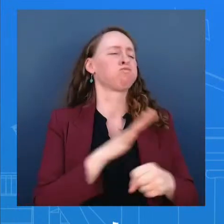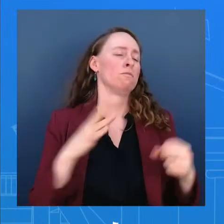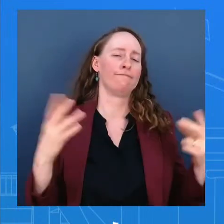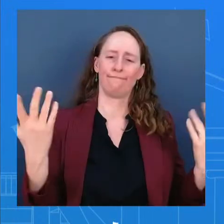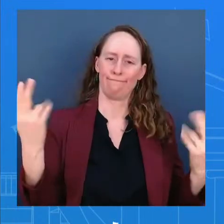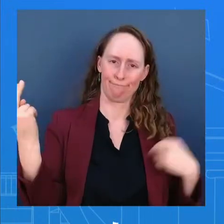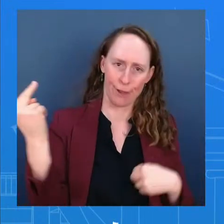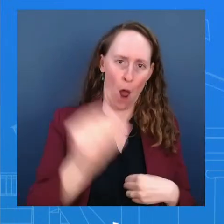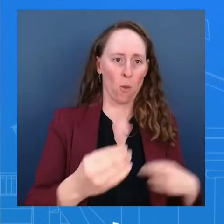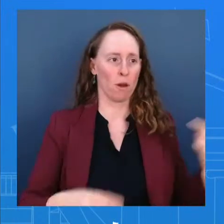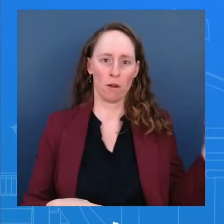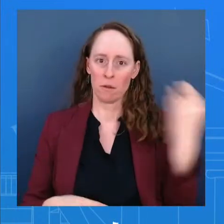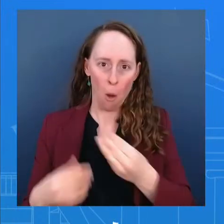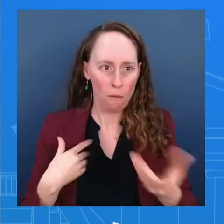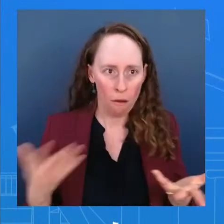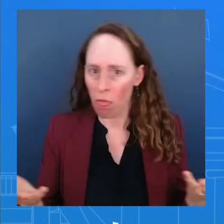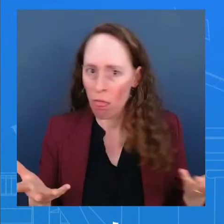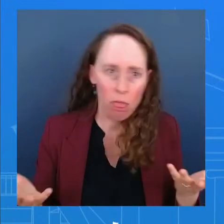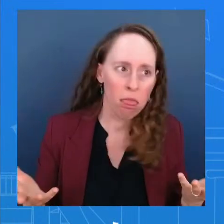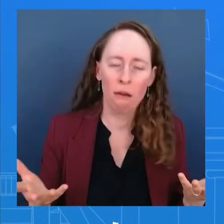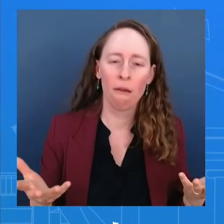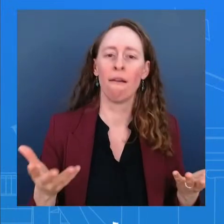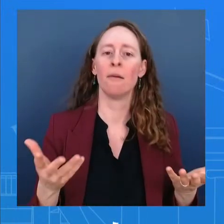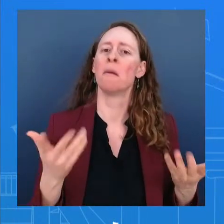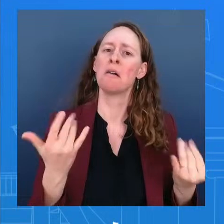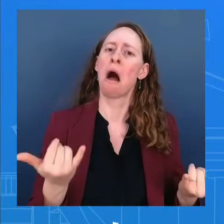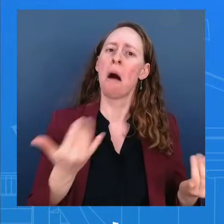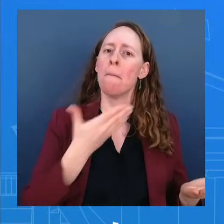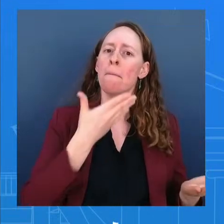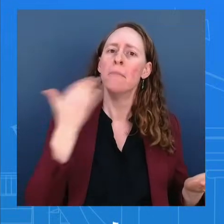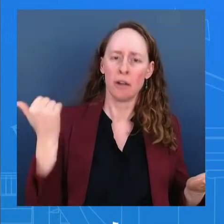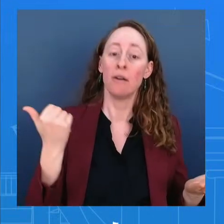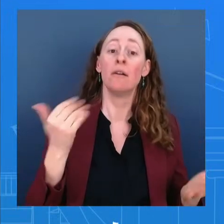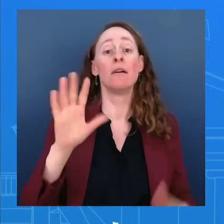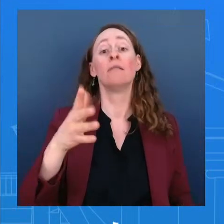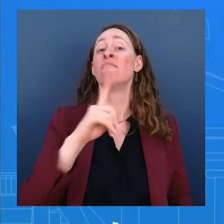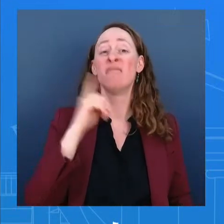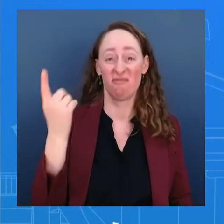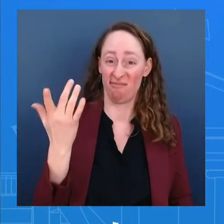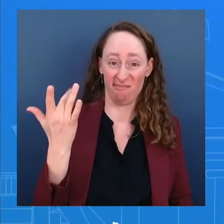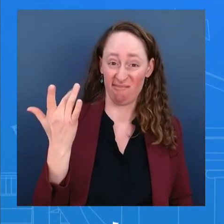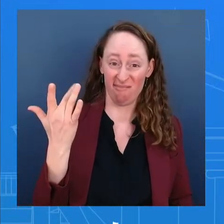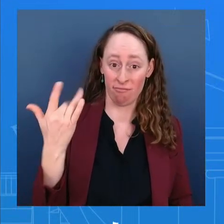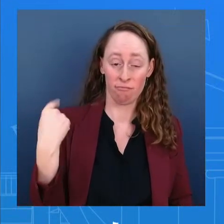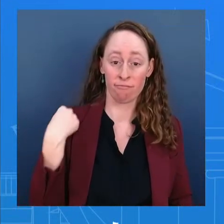I think there’s a couple of reasons for why this is happening, the biggest one of which is that Israel has achieved